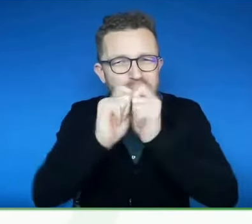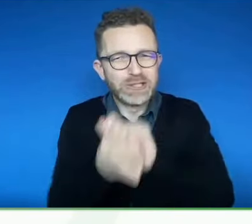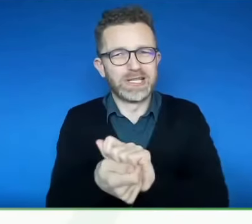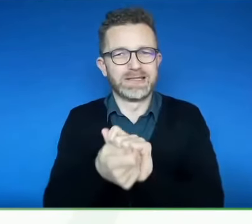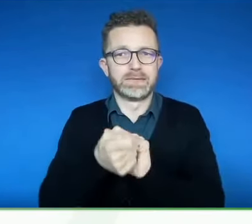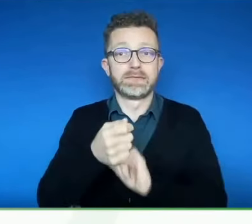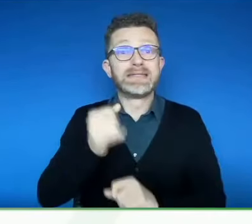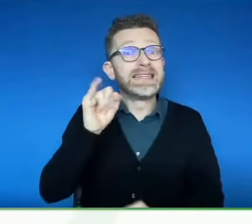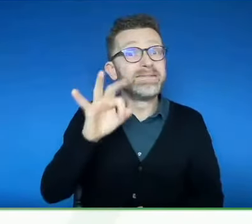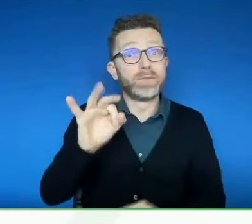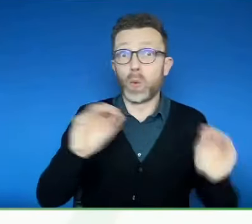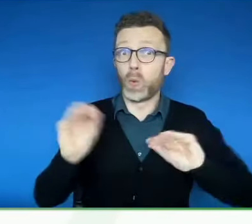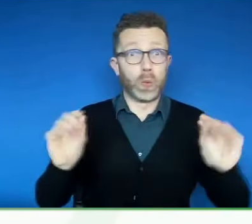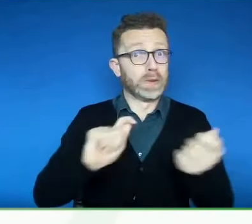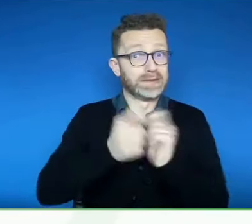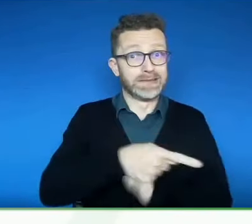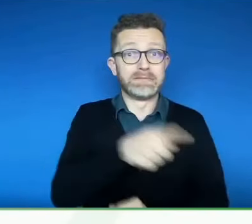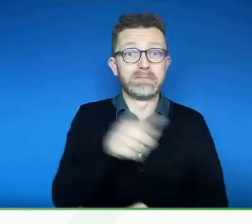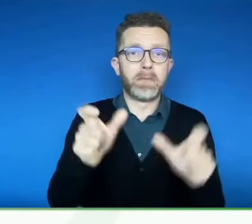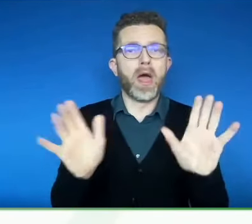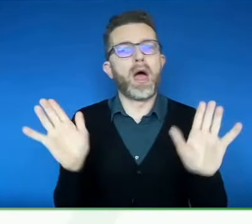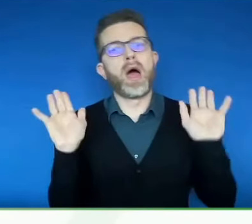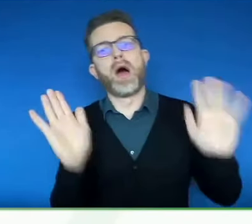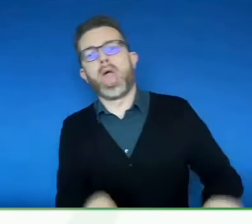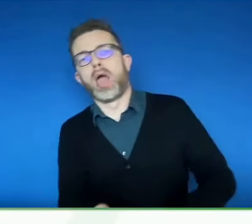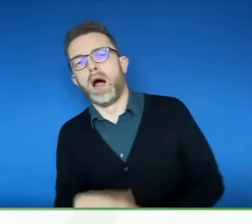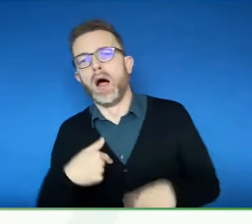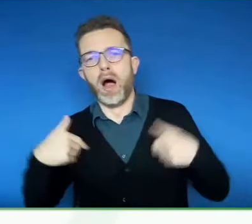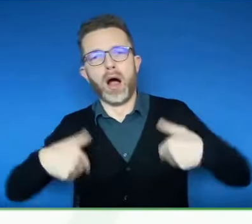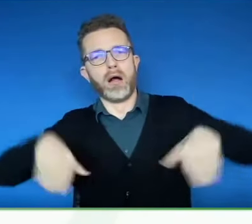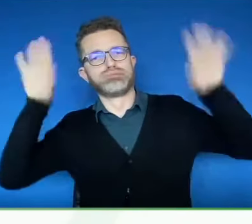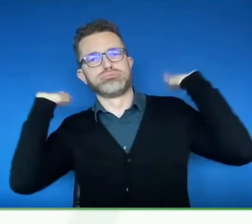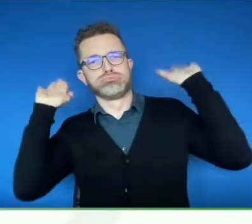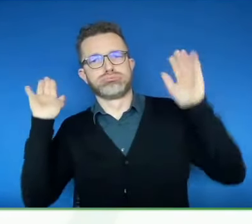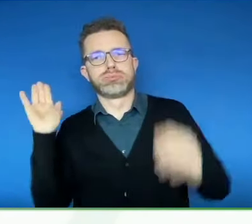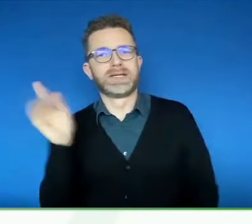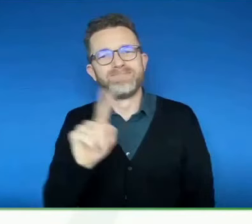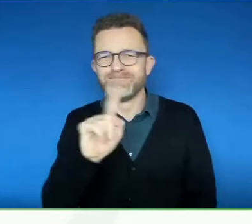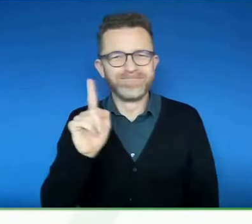it is critical to prepare citizens to engage, whether with disabilities or without.